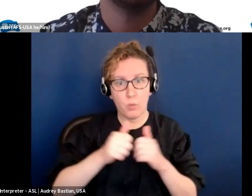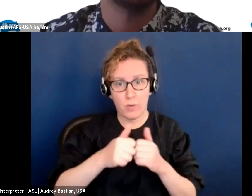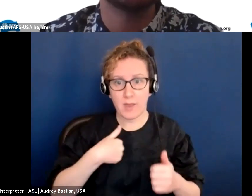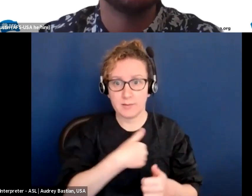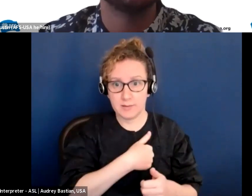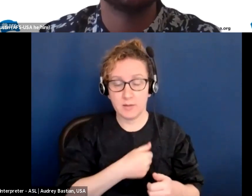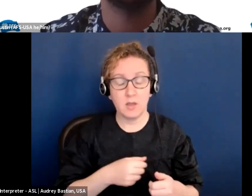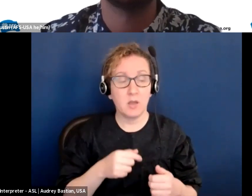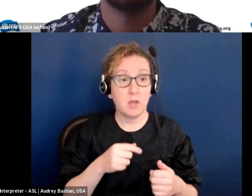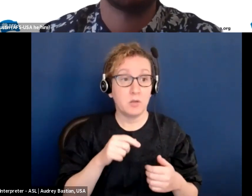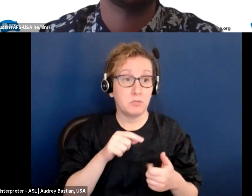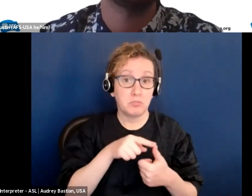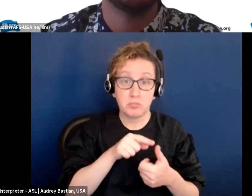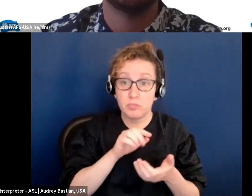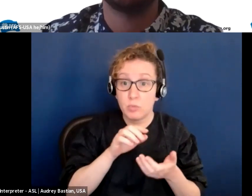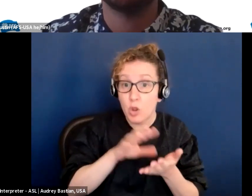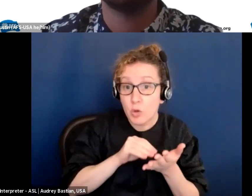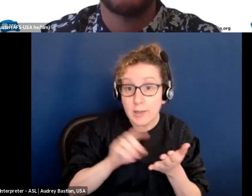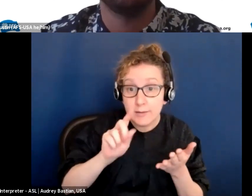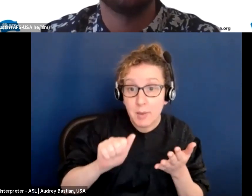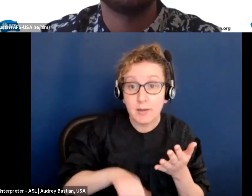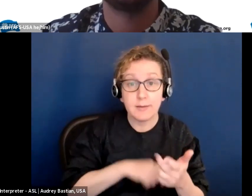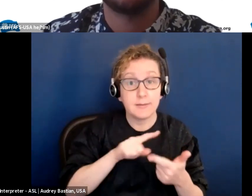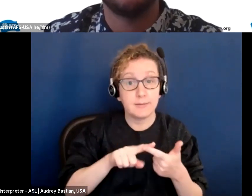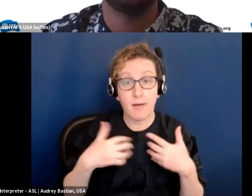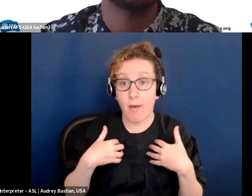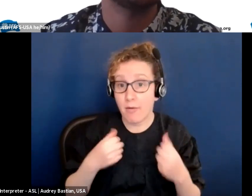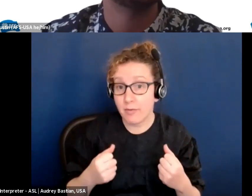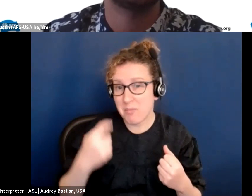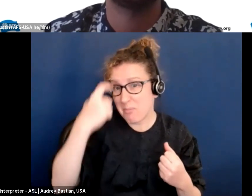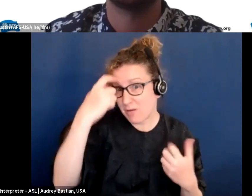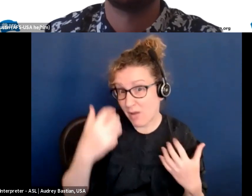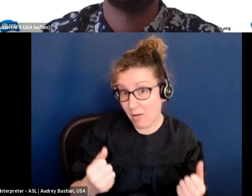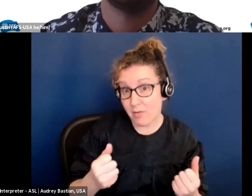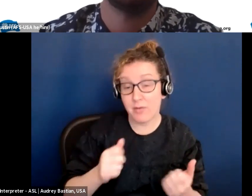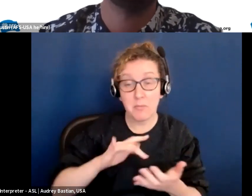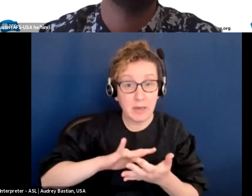have learning disabilities, things related to health, mental health, medications. Recently,